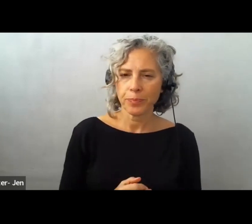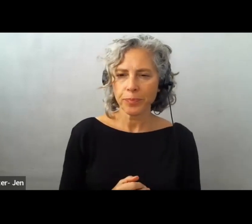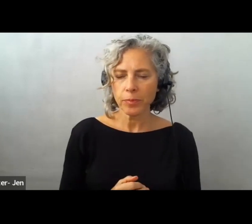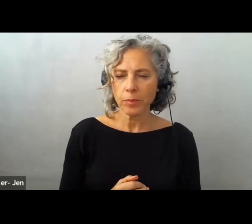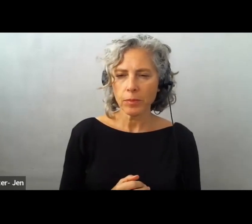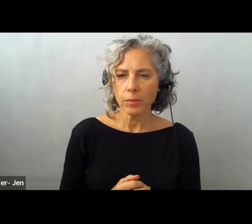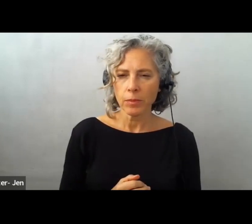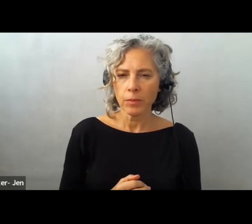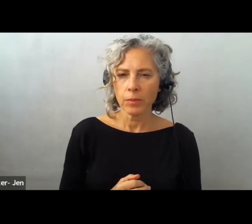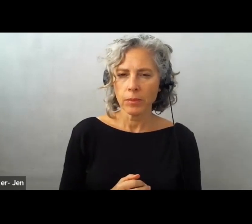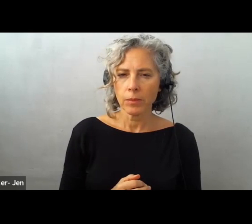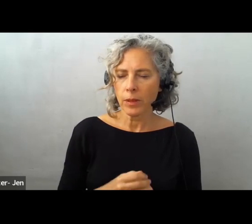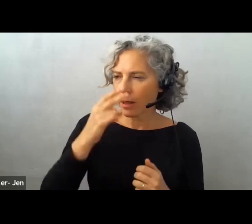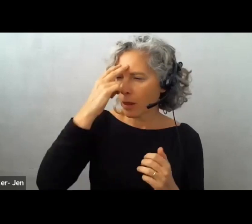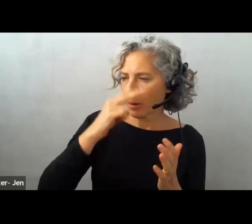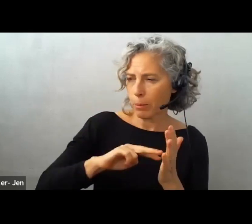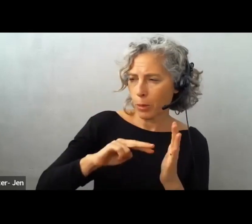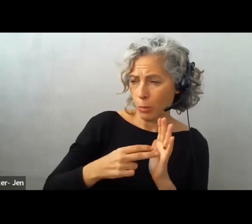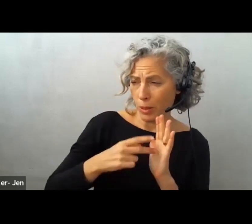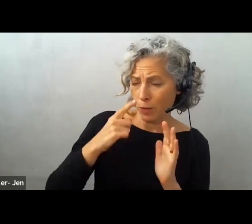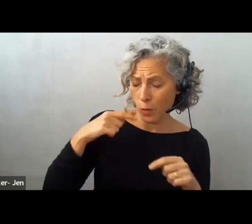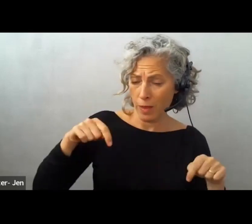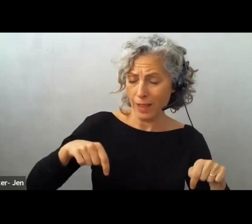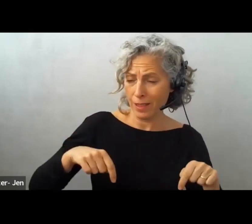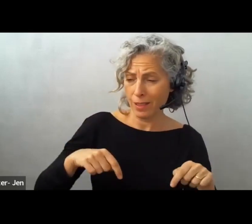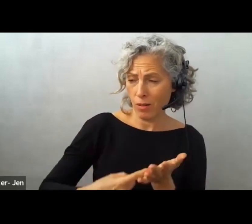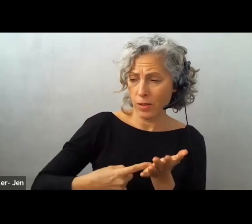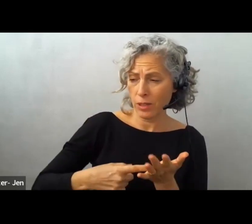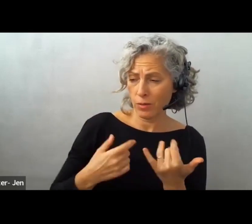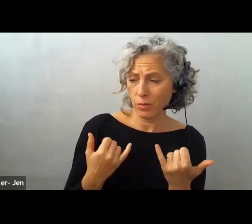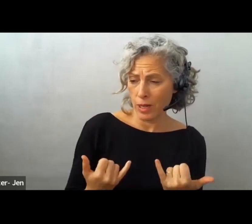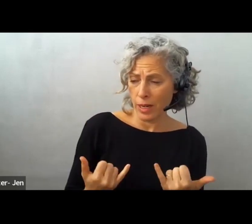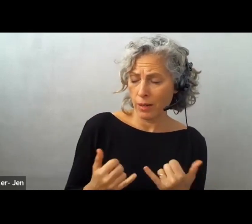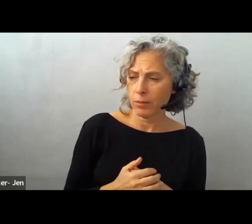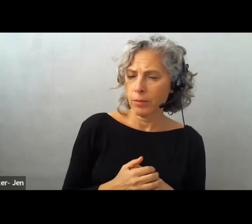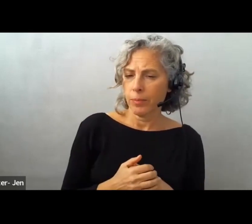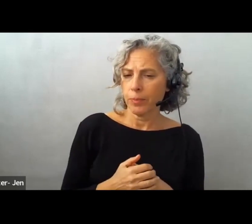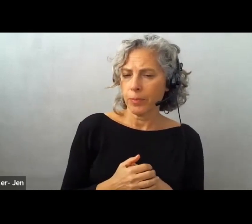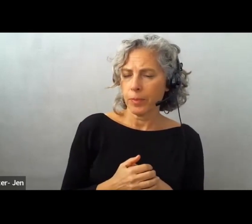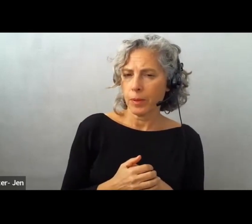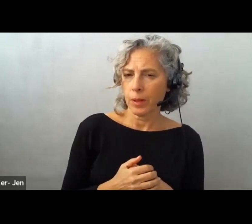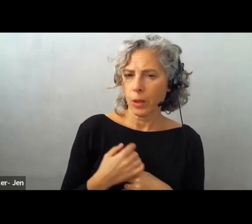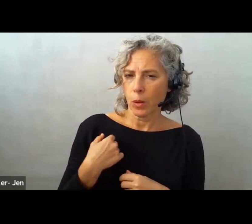whole the purpose of having this conversation at this point in this moment is because we know